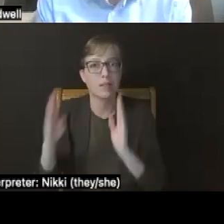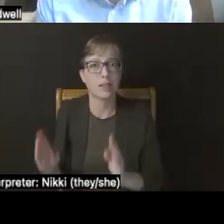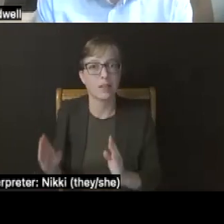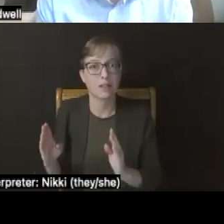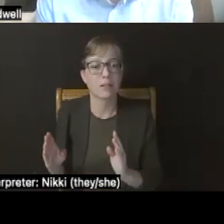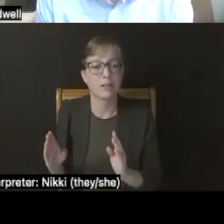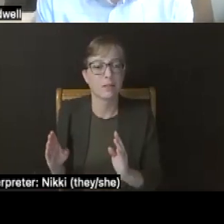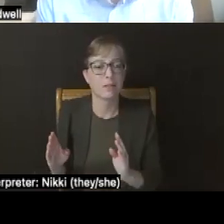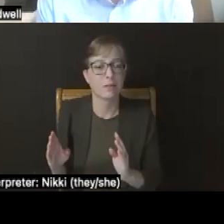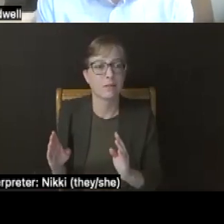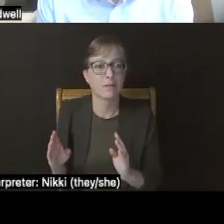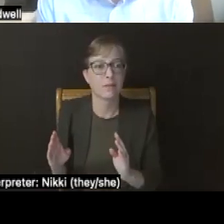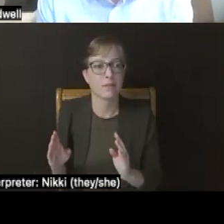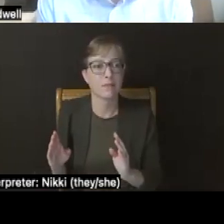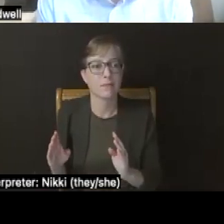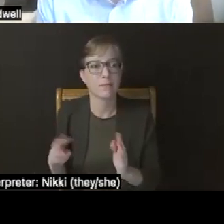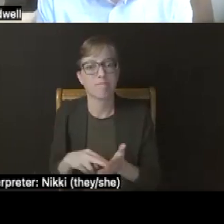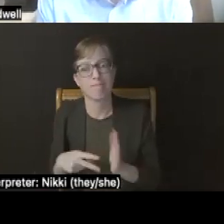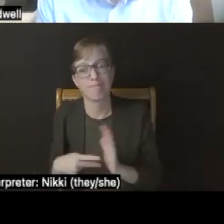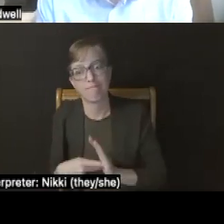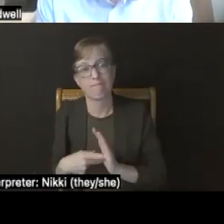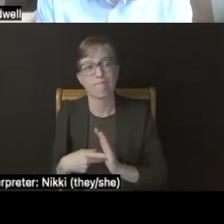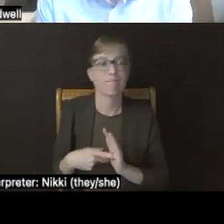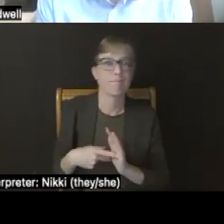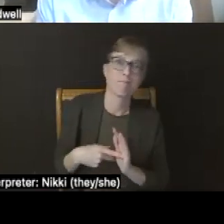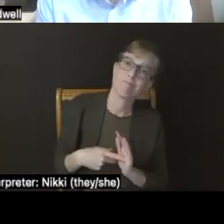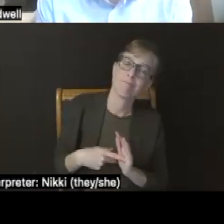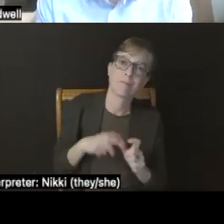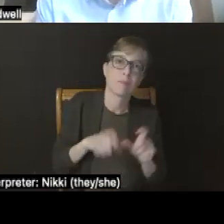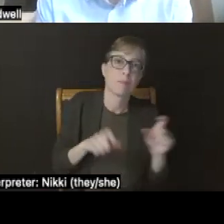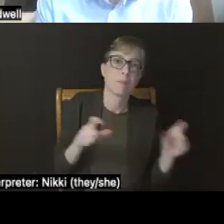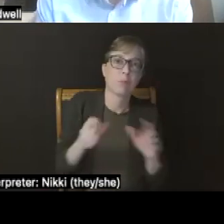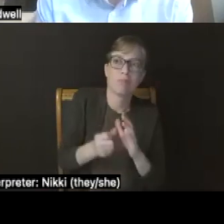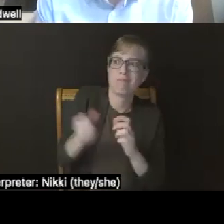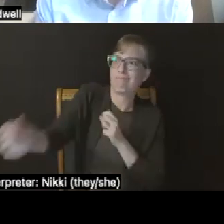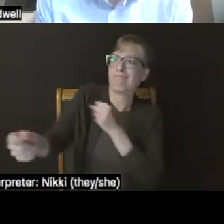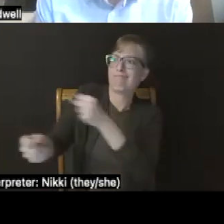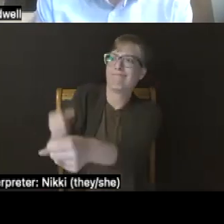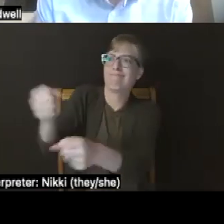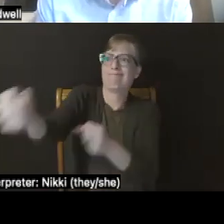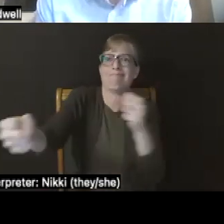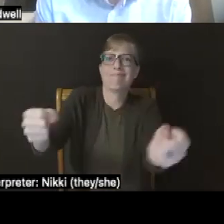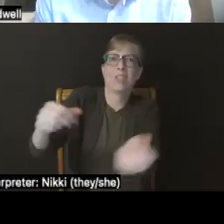going into institutions and nursing homes. And really one of the biggest barriers in